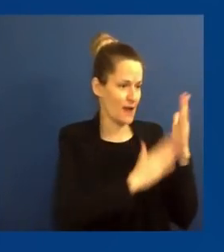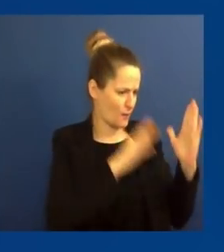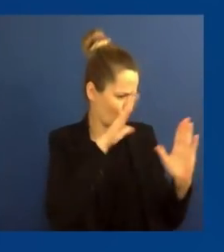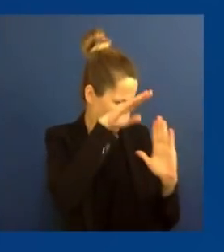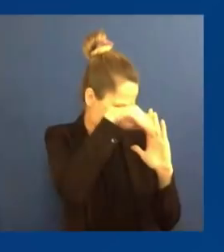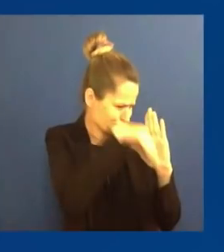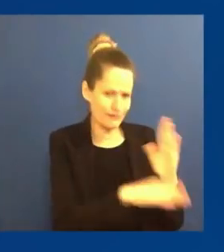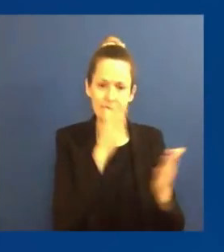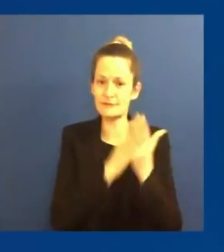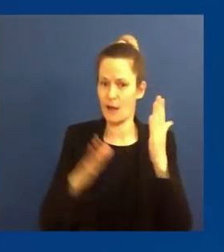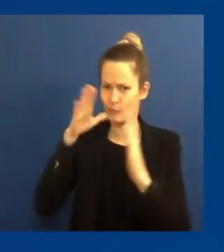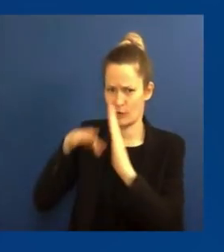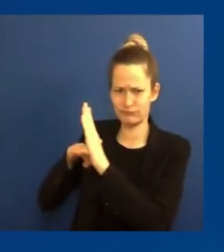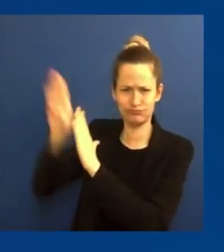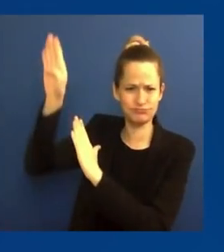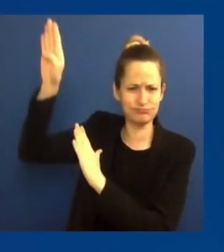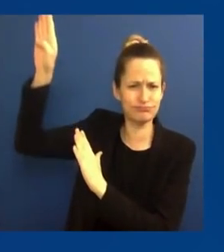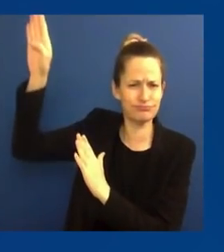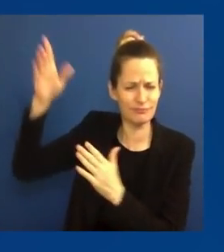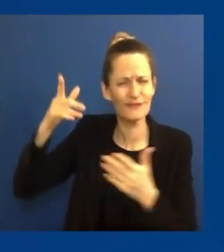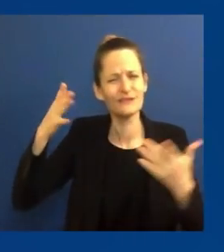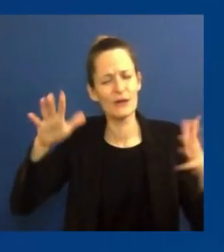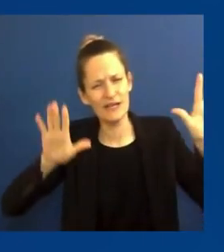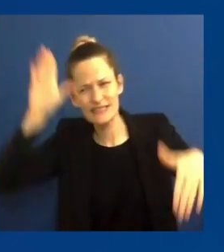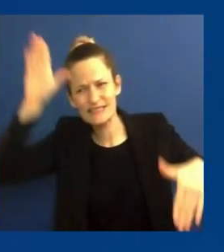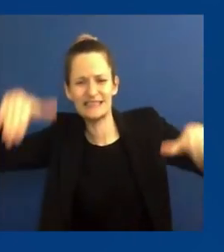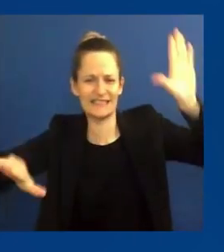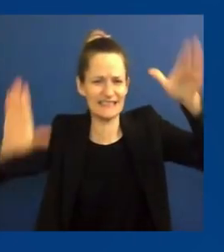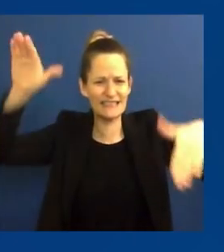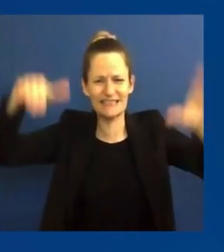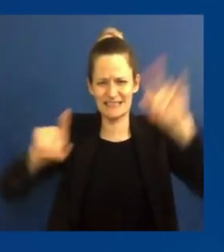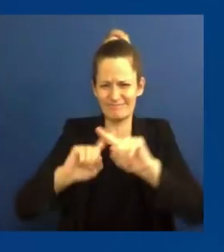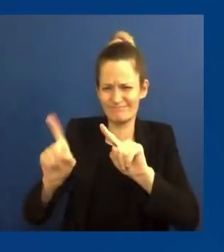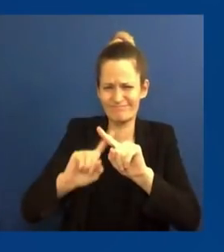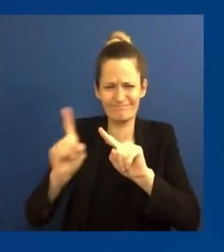Today, I would like to discuss three new reports being released by CDC